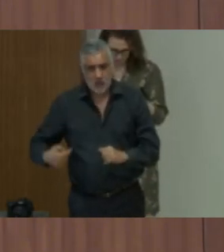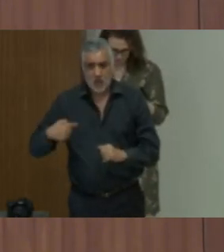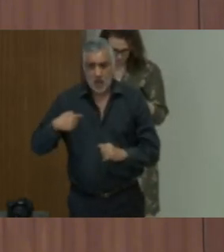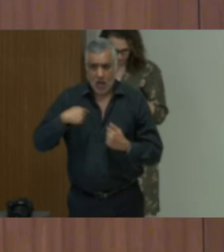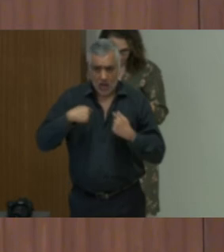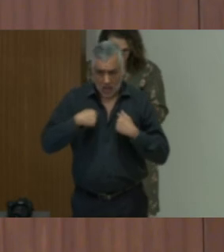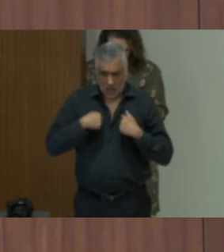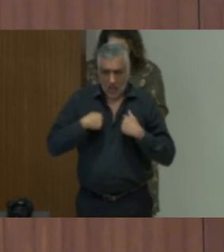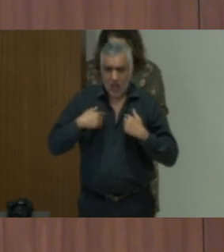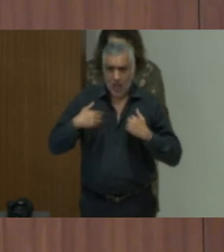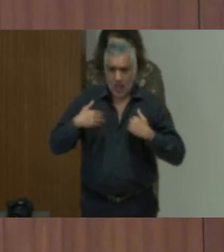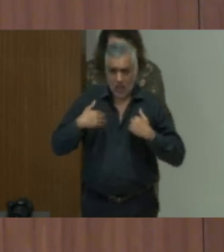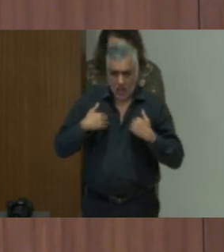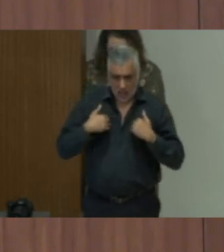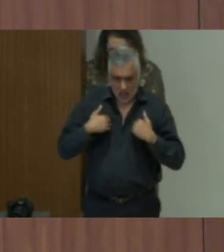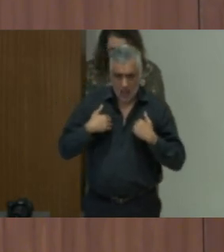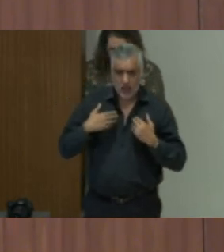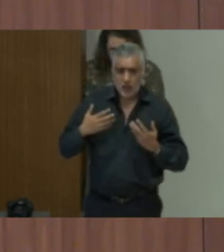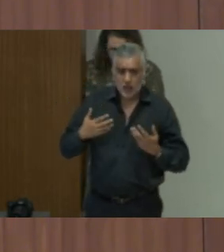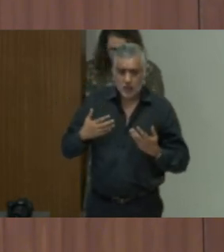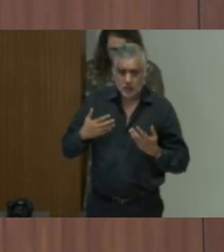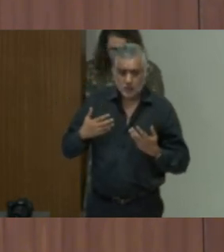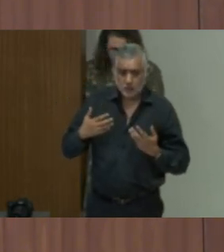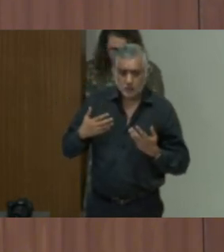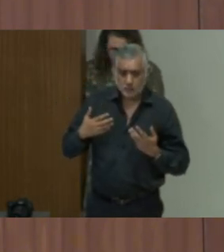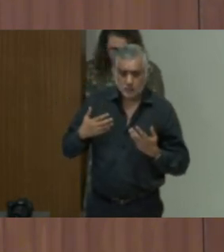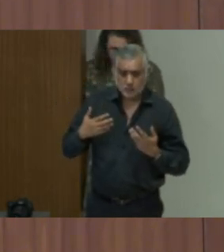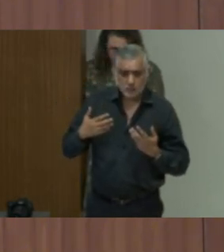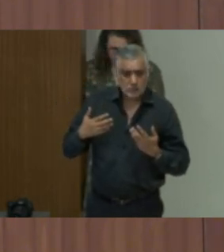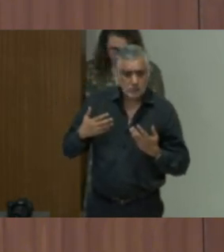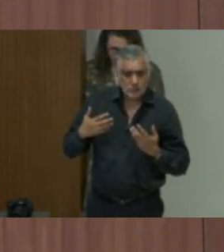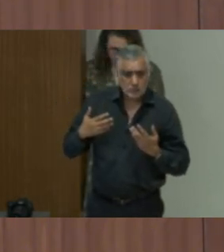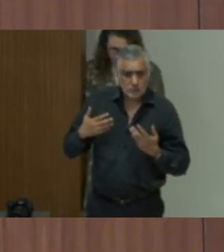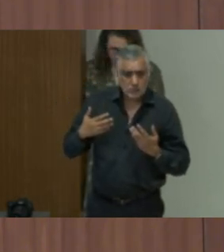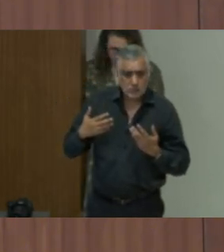had a vocation promotion guy, who I don't think knew much about me or other